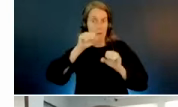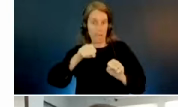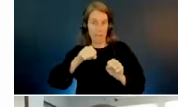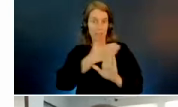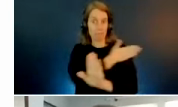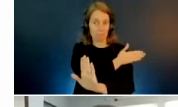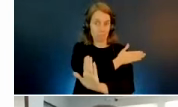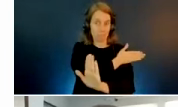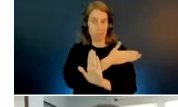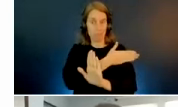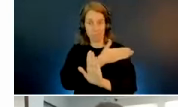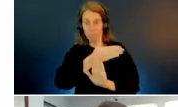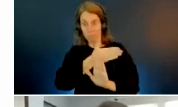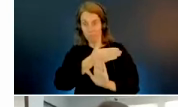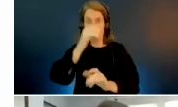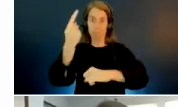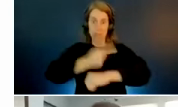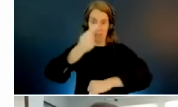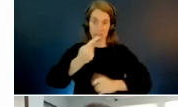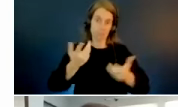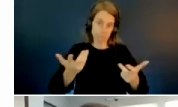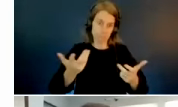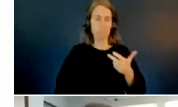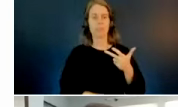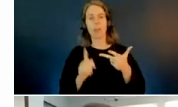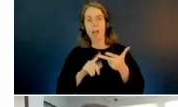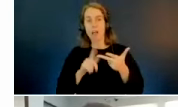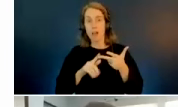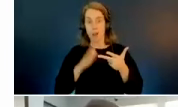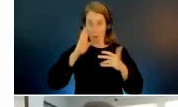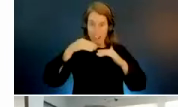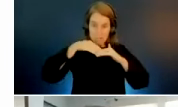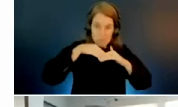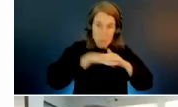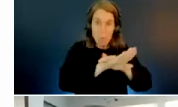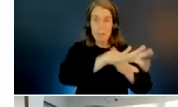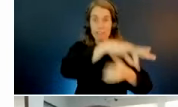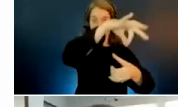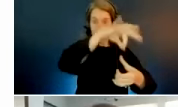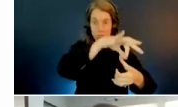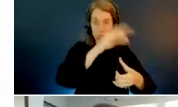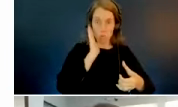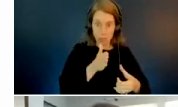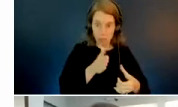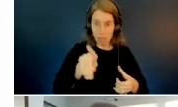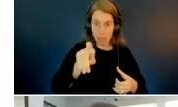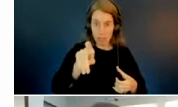to vote in person it's not just um voting at your precinct on election day um and then of course